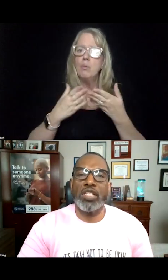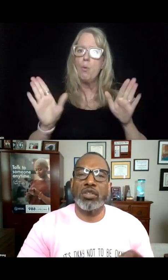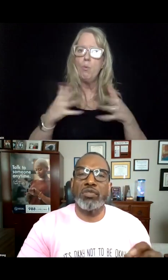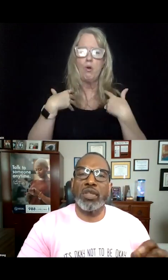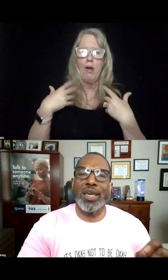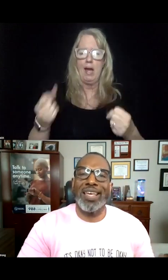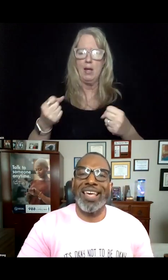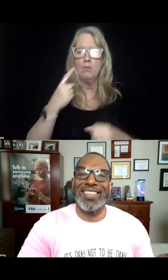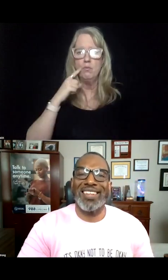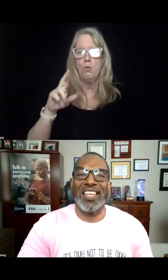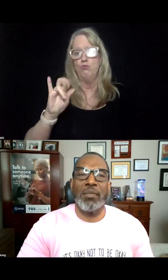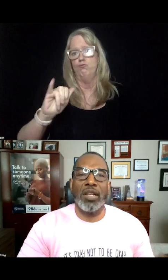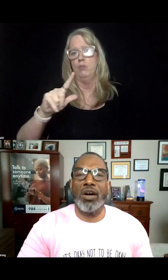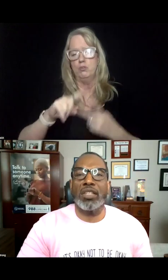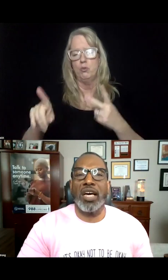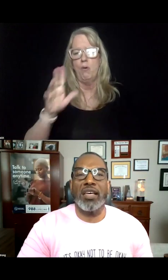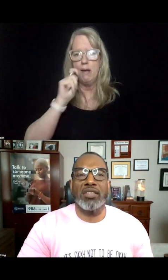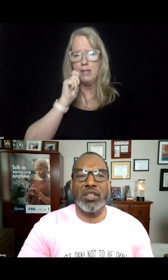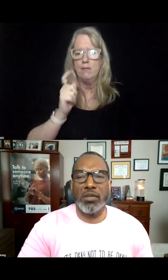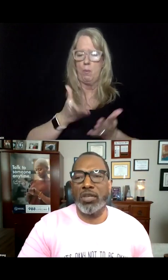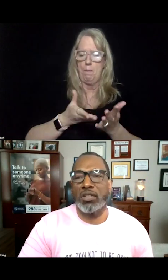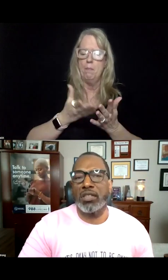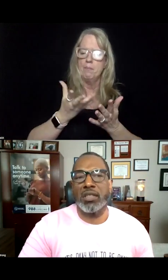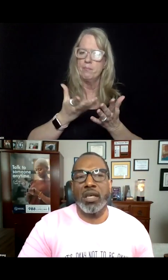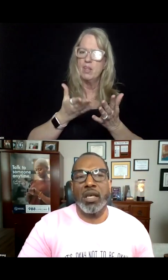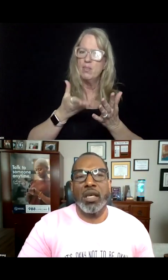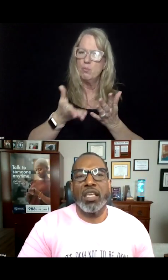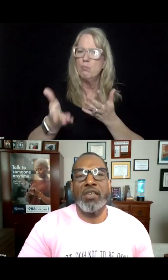RACIAL AND ETHNICALLY MINORITY COMMUNITIES.